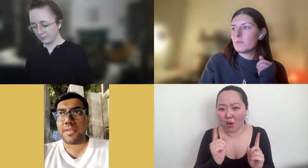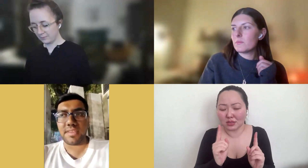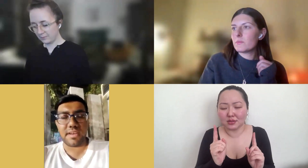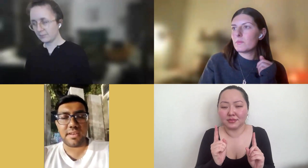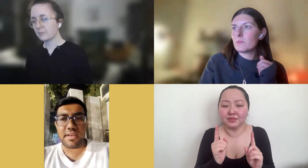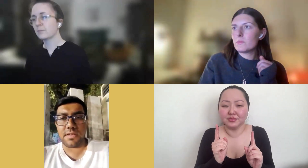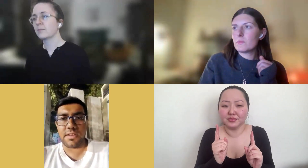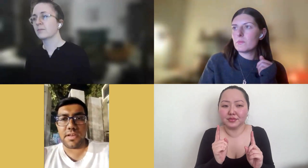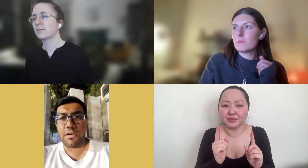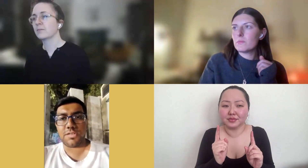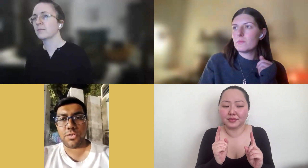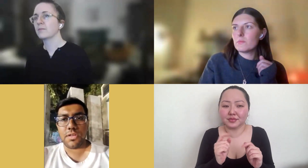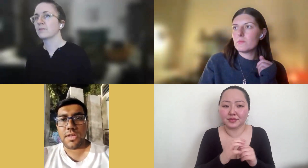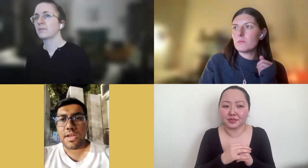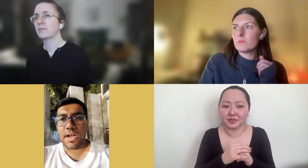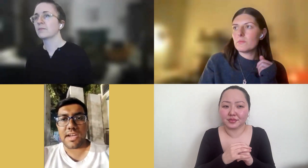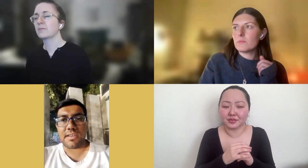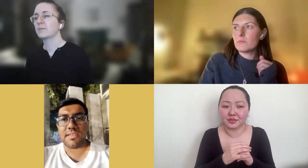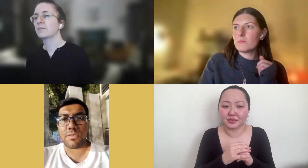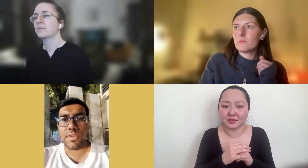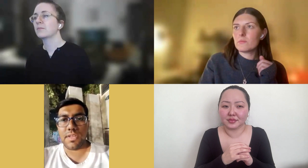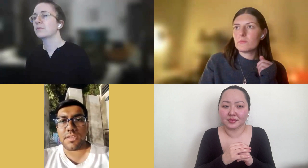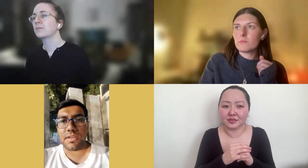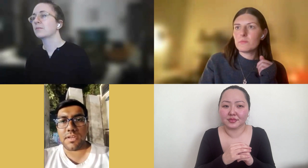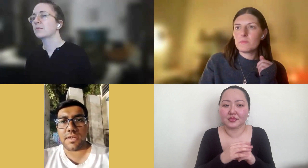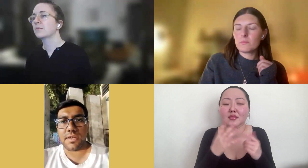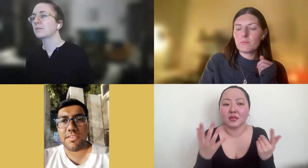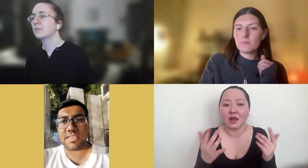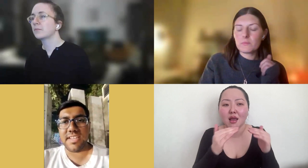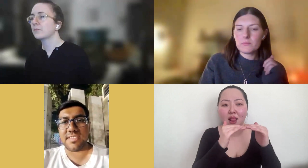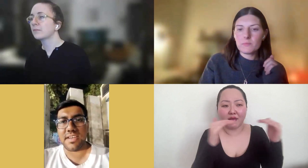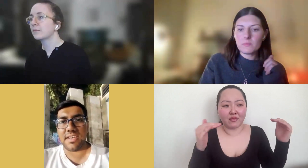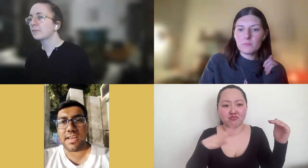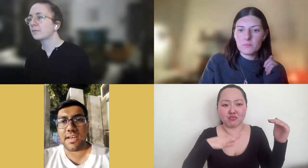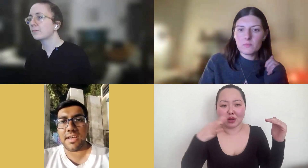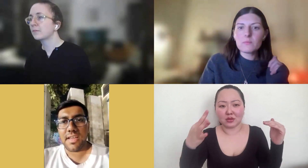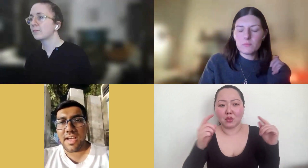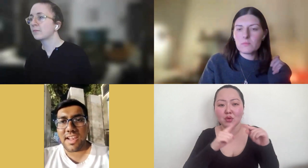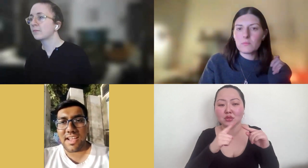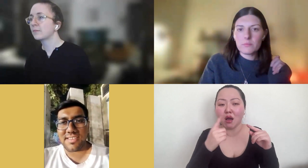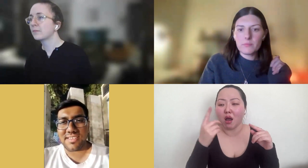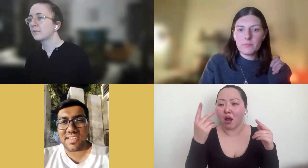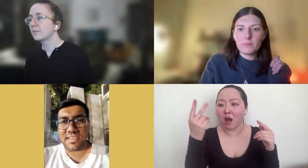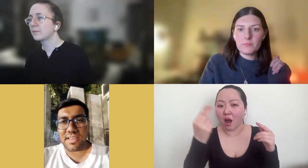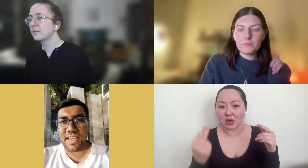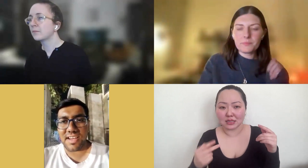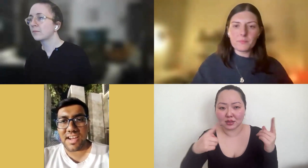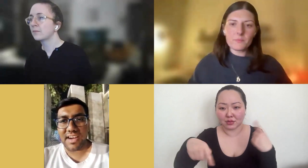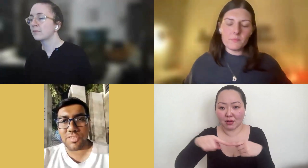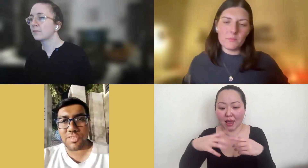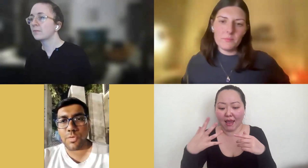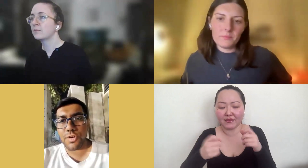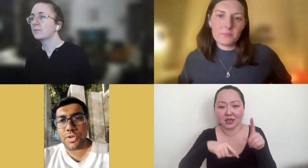of representation and also artists with diverse needs in India is largely seen as artists who